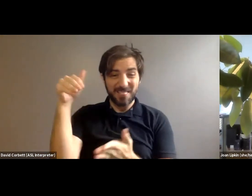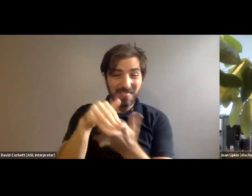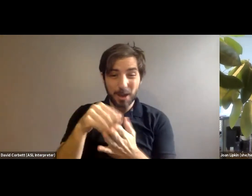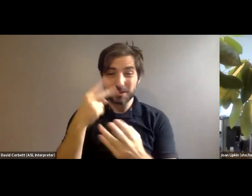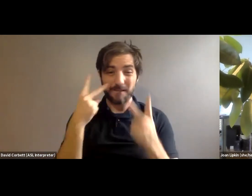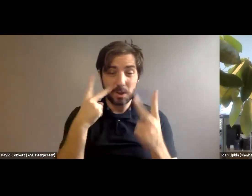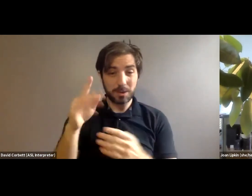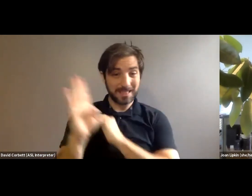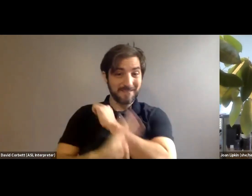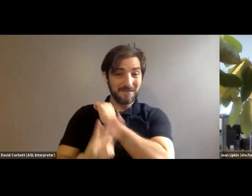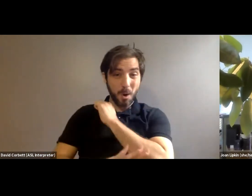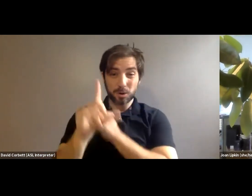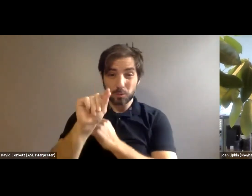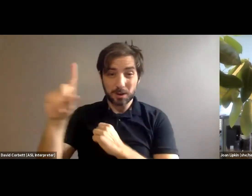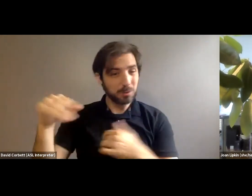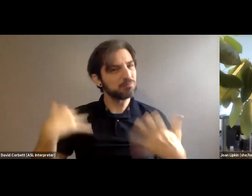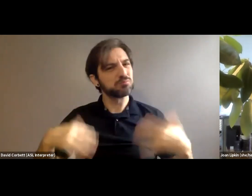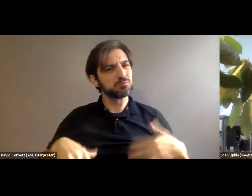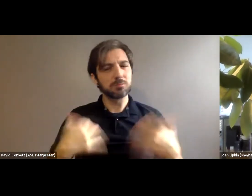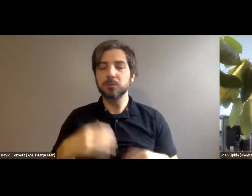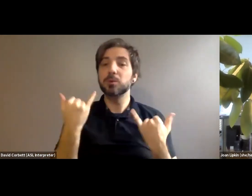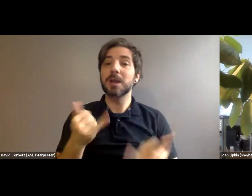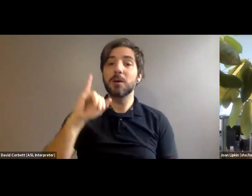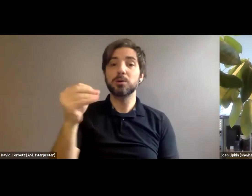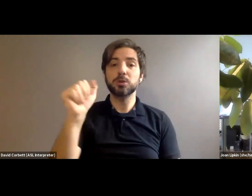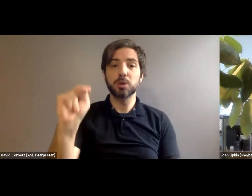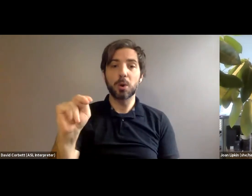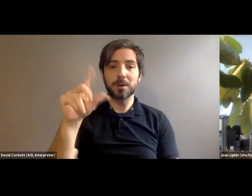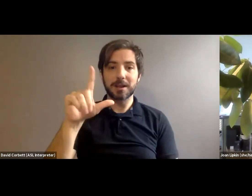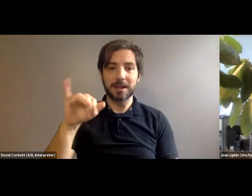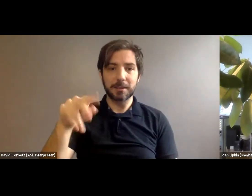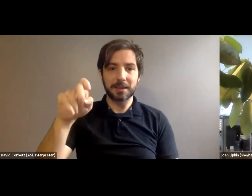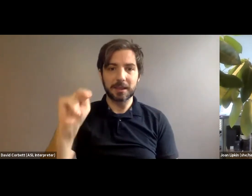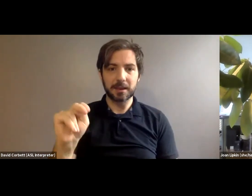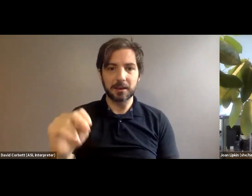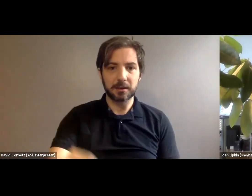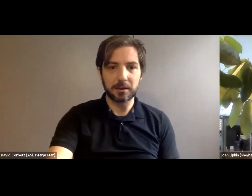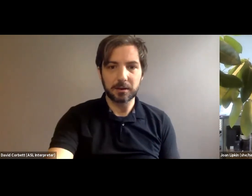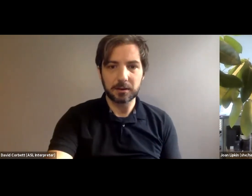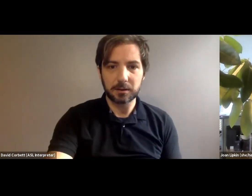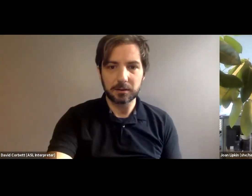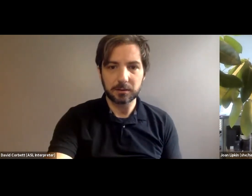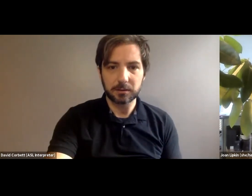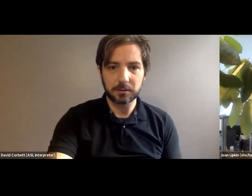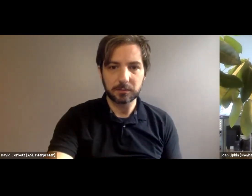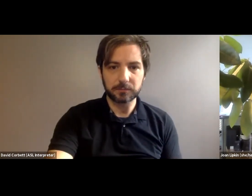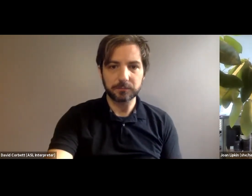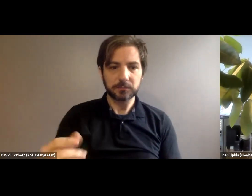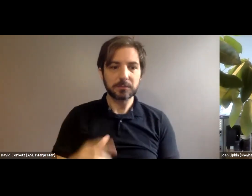So we have Joan Lipkin is presenting for Dance the Vote today. Hi Joan. You just take it